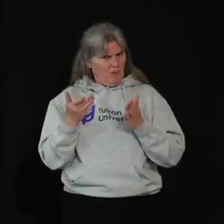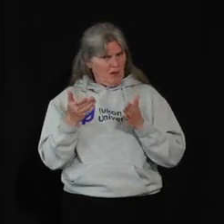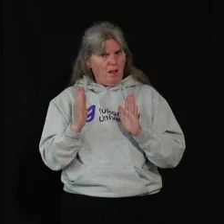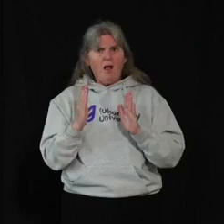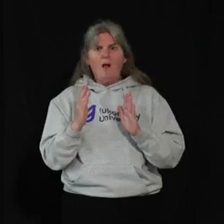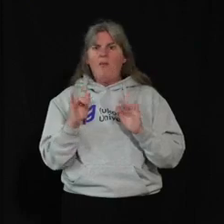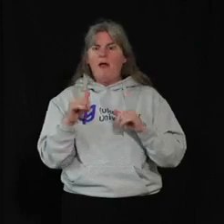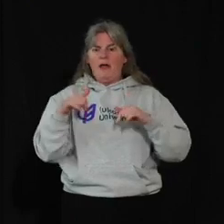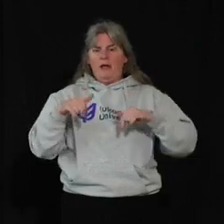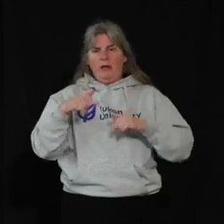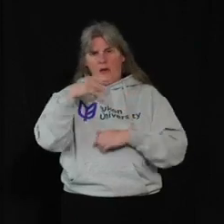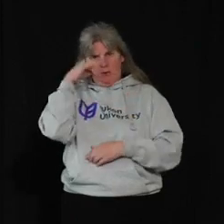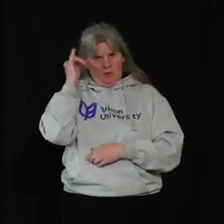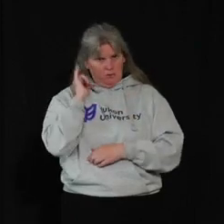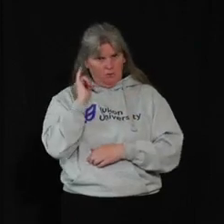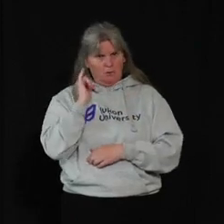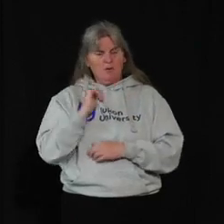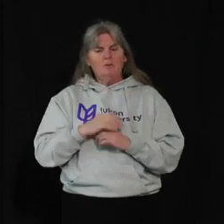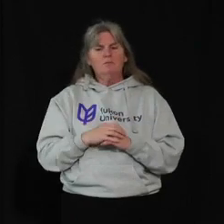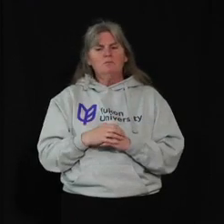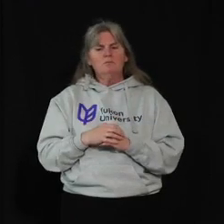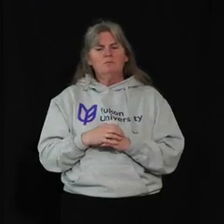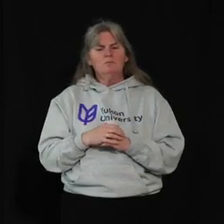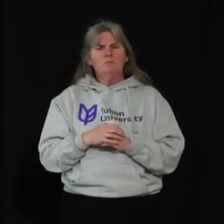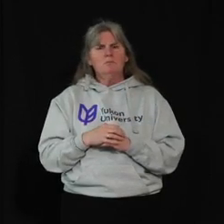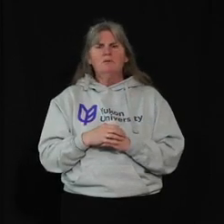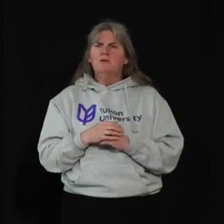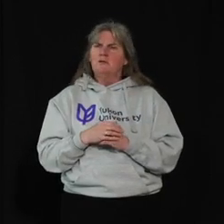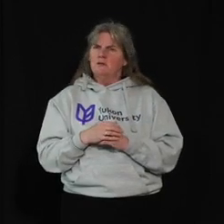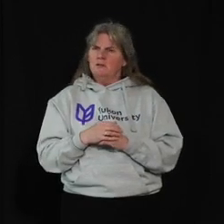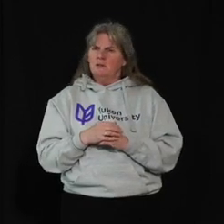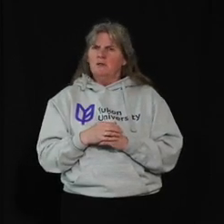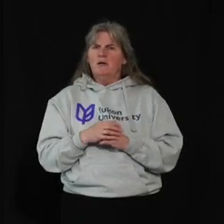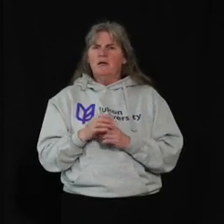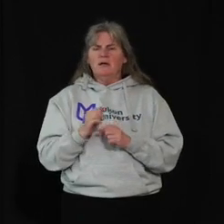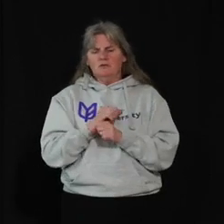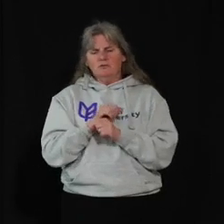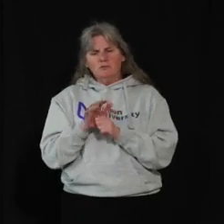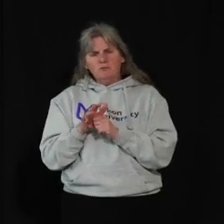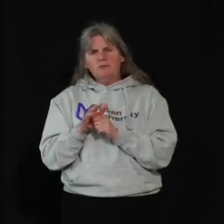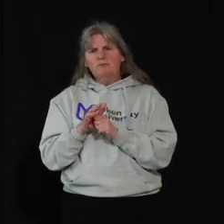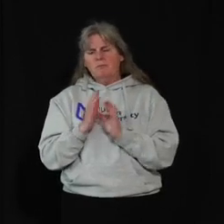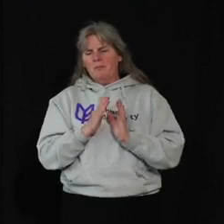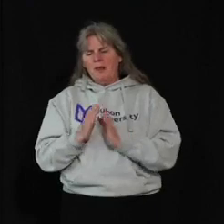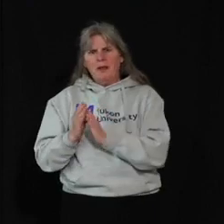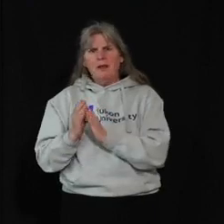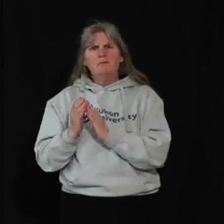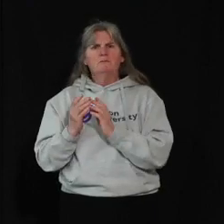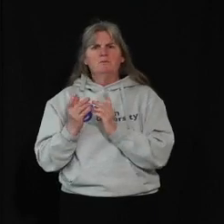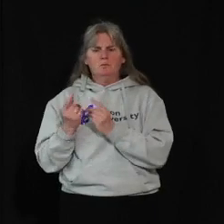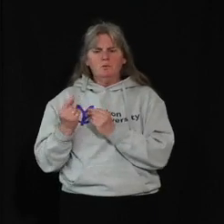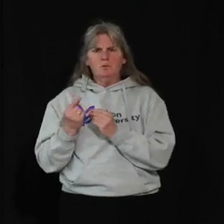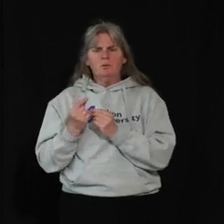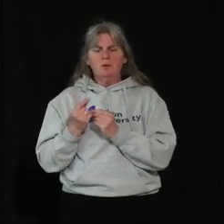So that provision was made early on in our recovery plans, and in our COVID plans.